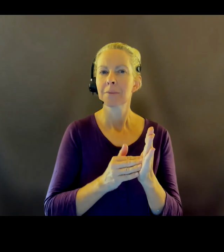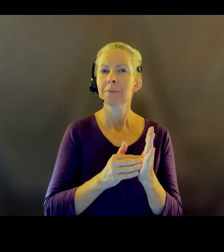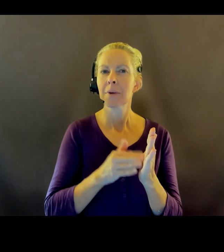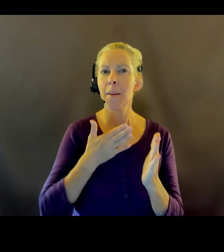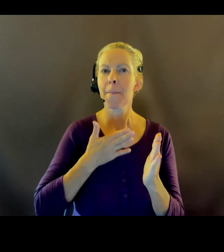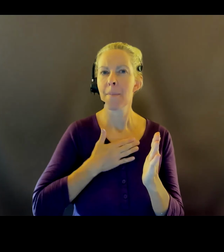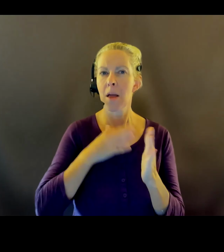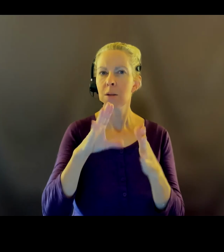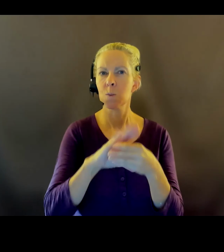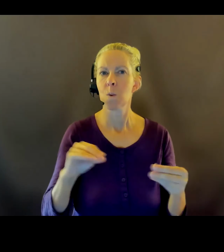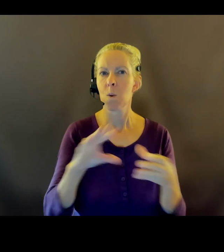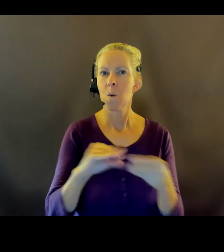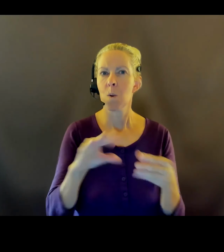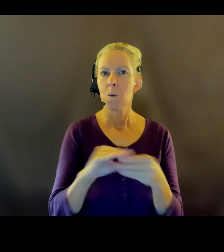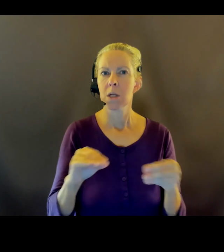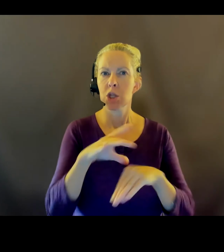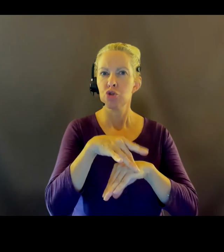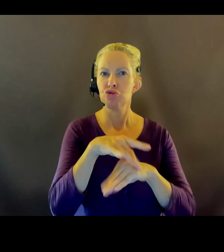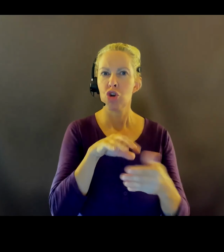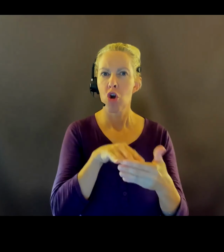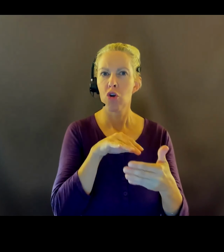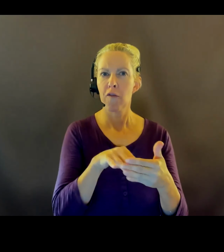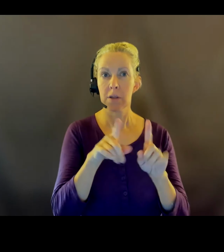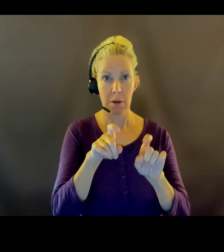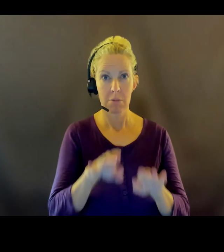test, to wrap things up a little bit with you.